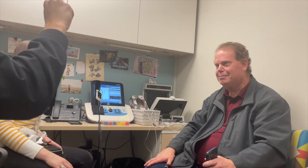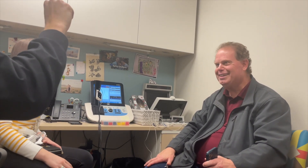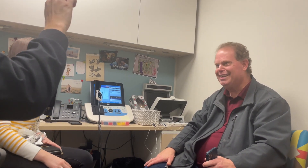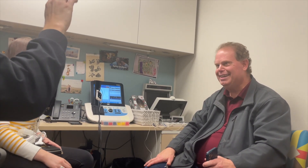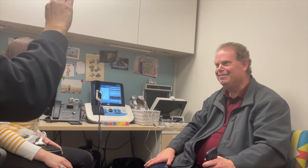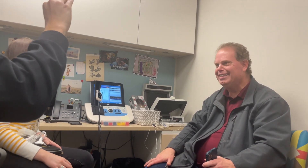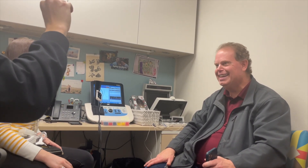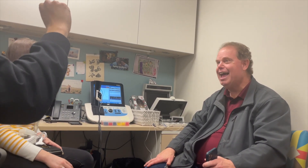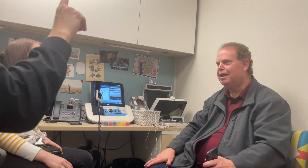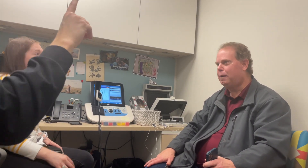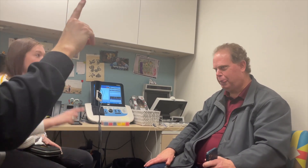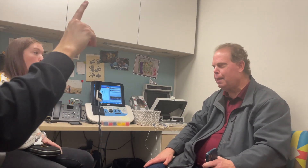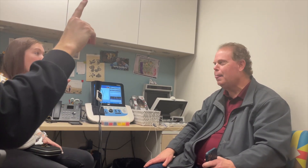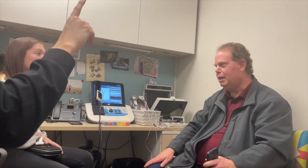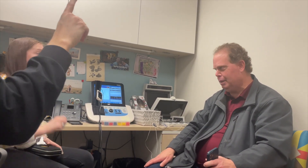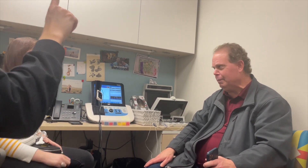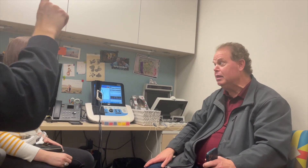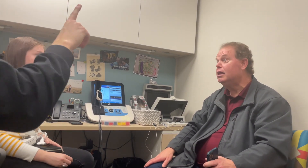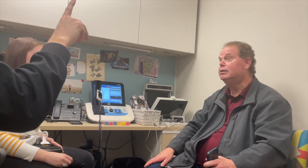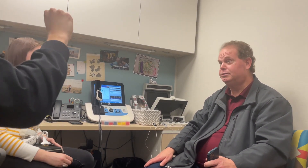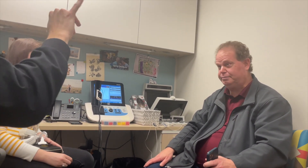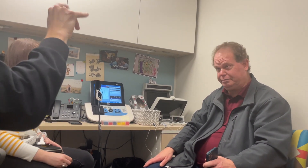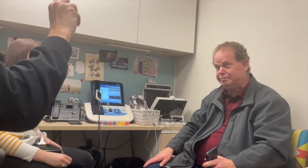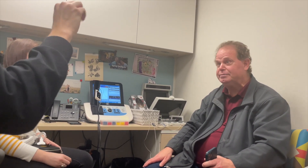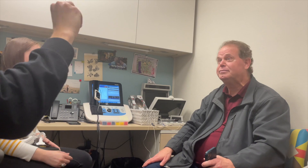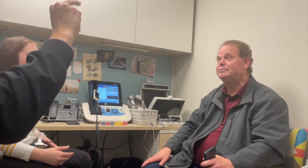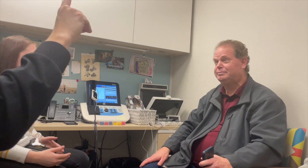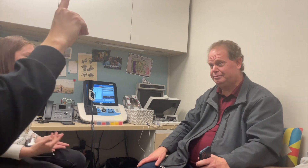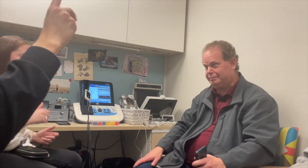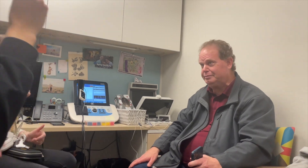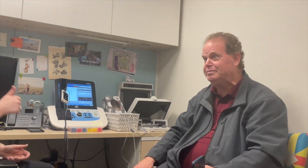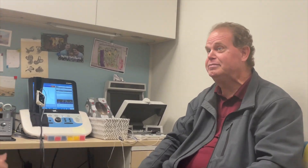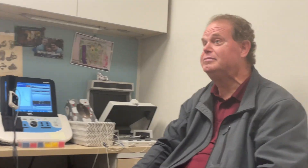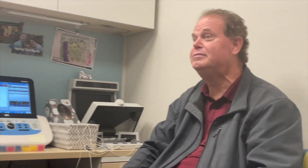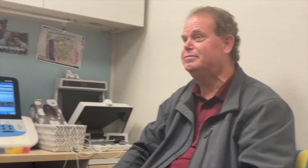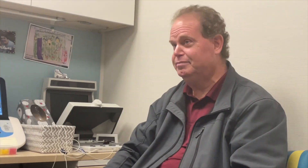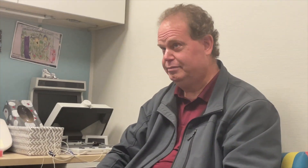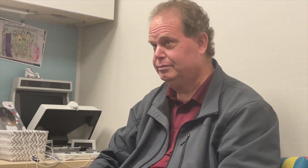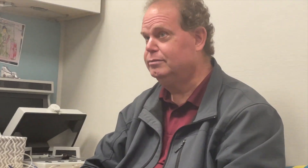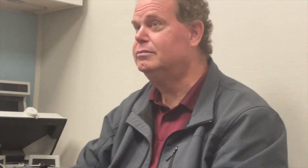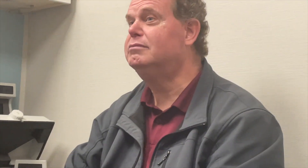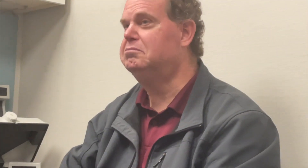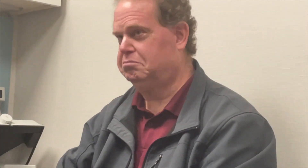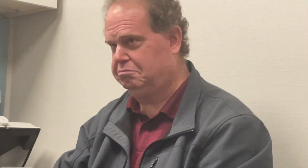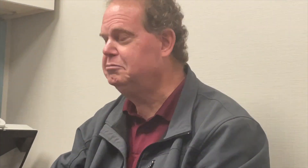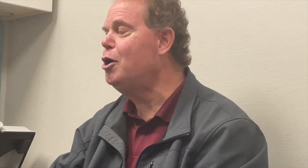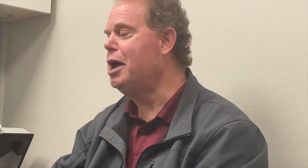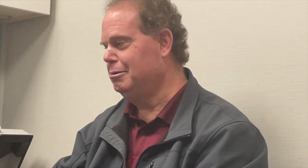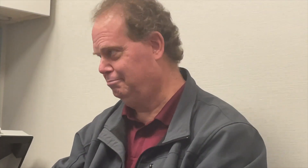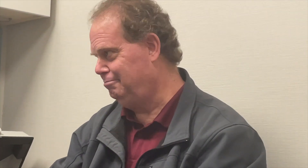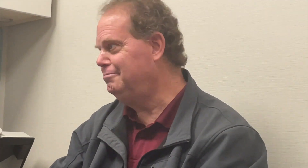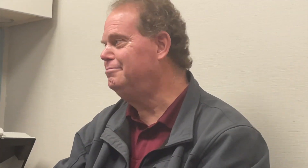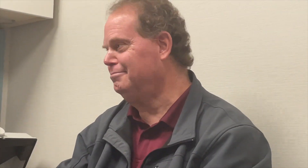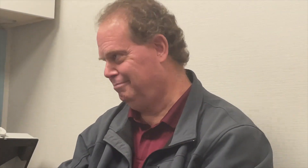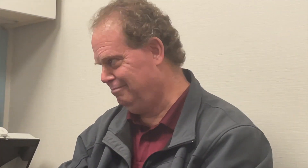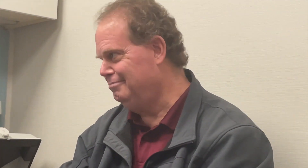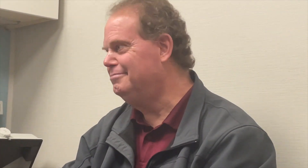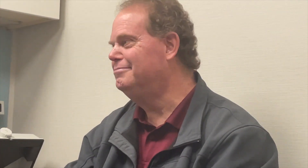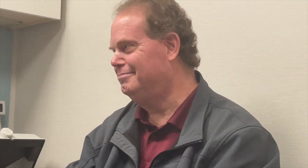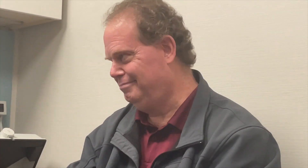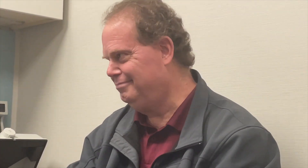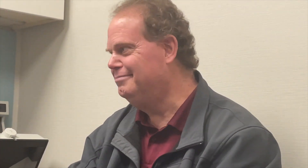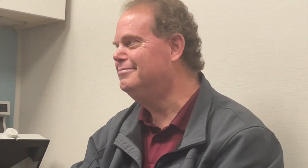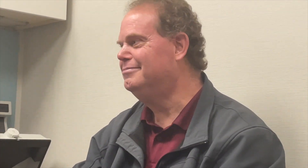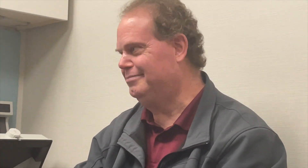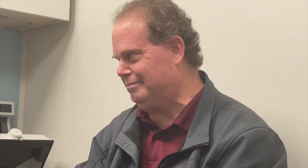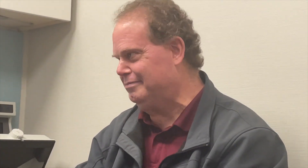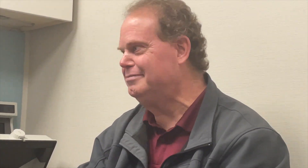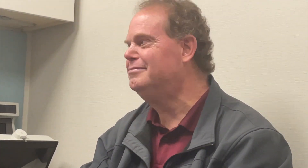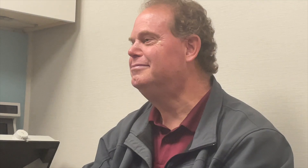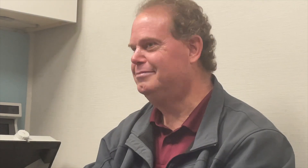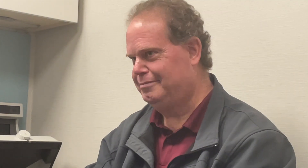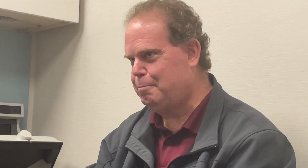millimet like 1 millisecond so not really okay yeah yeah no it's exactly the same